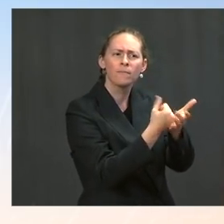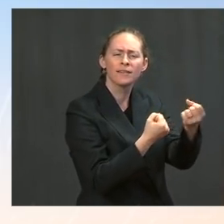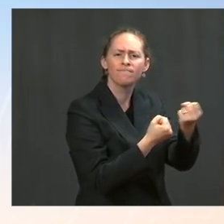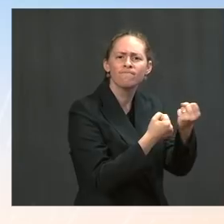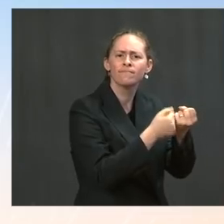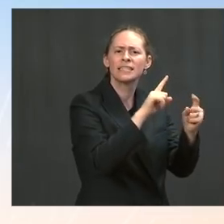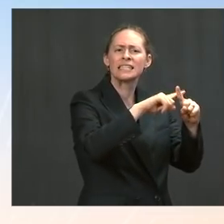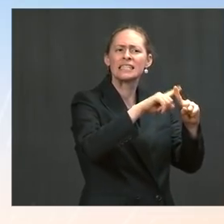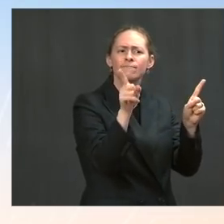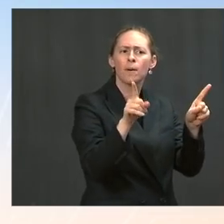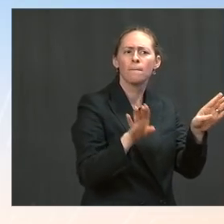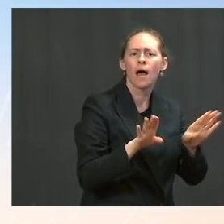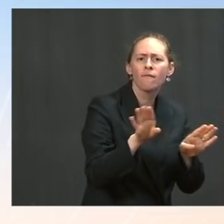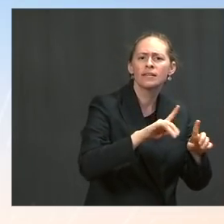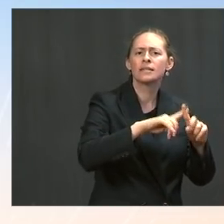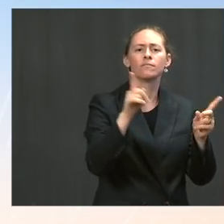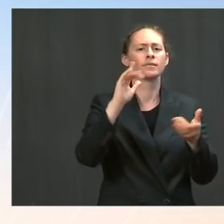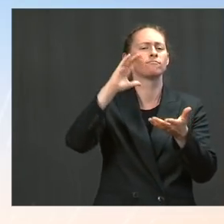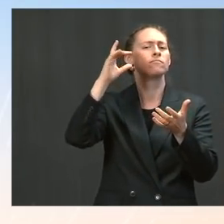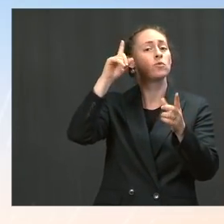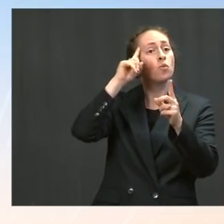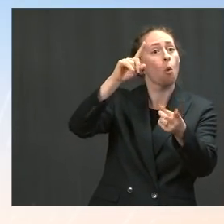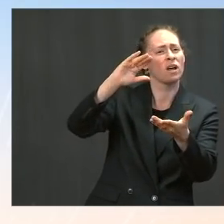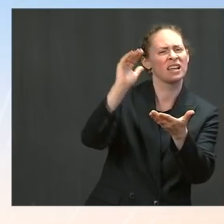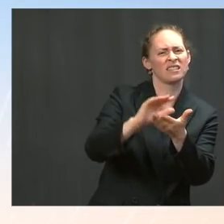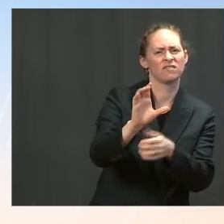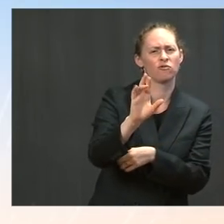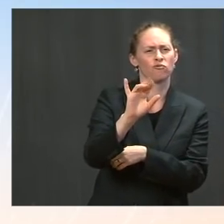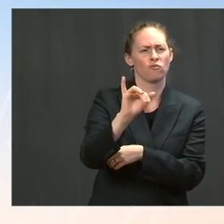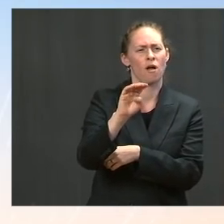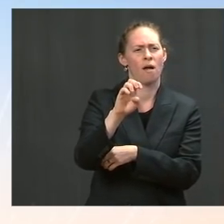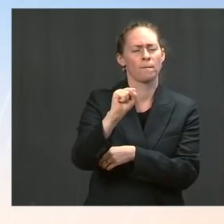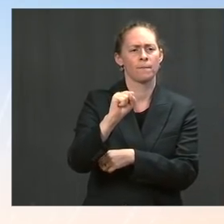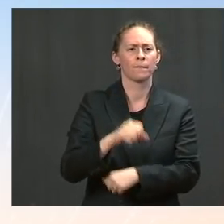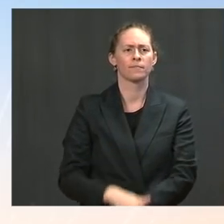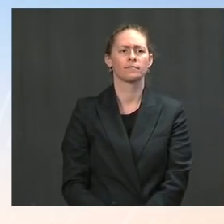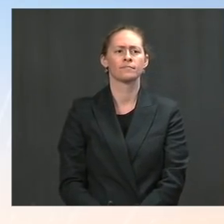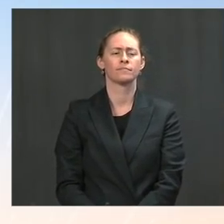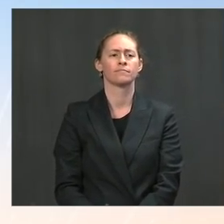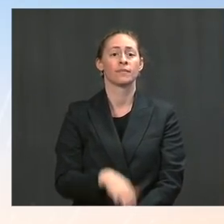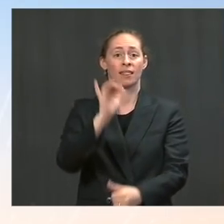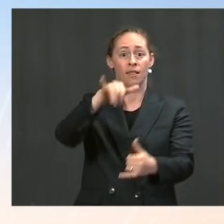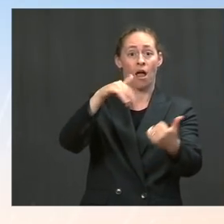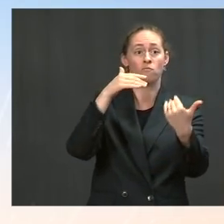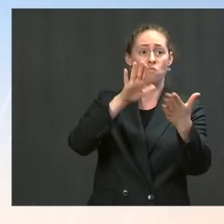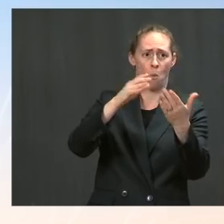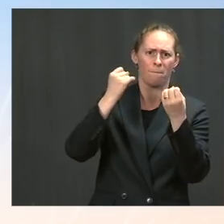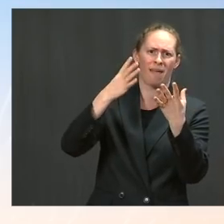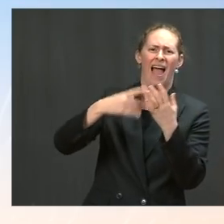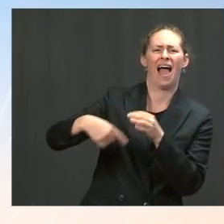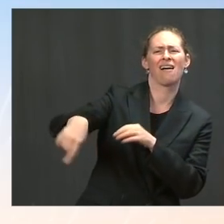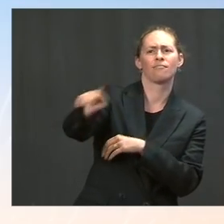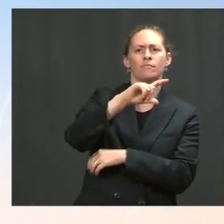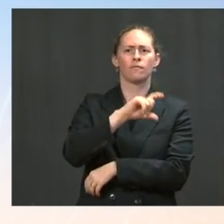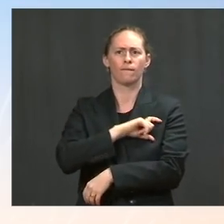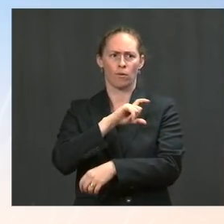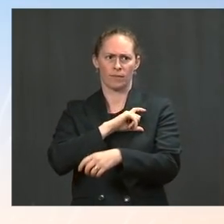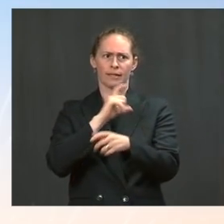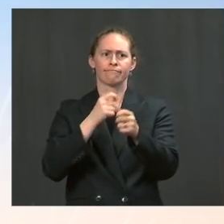It's an approach that's been embraced by an increasing number of law enforcement leaders nationally, as well as by mayors of both parties in cities around America.